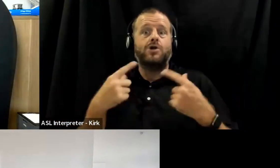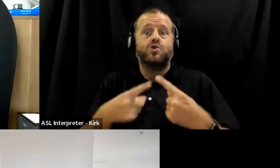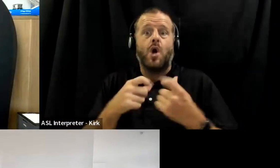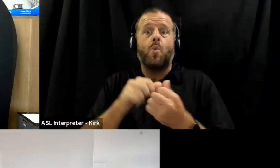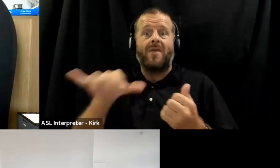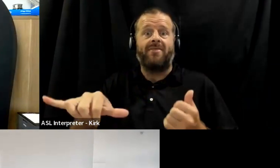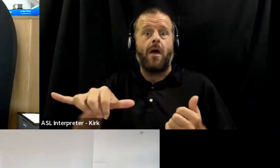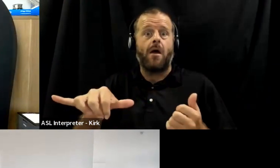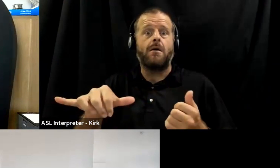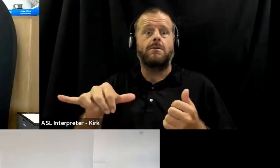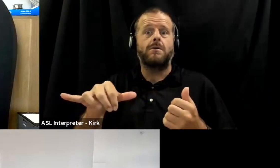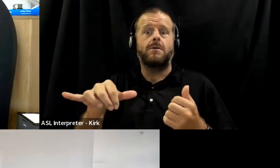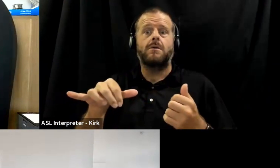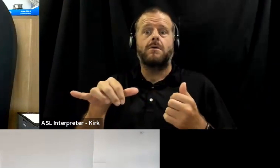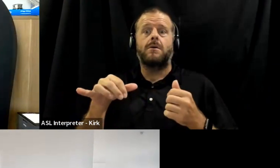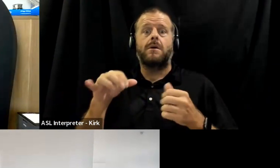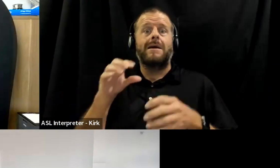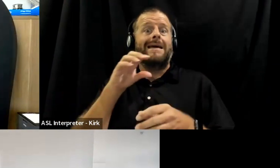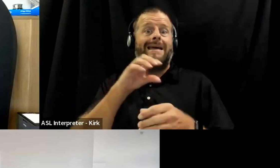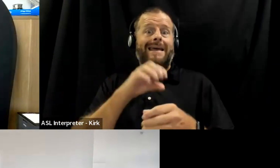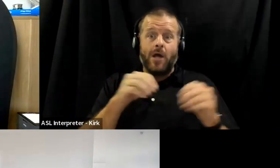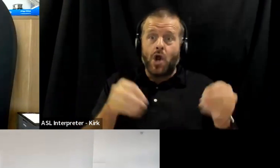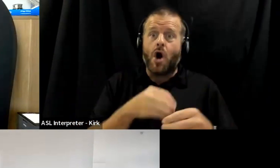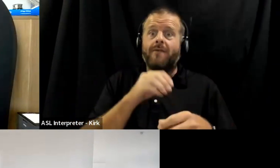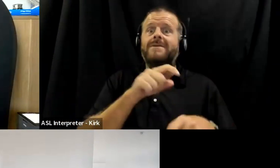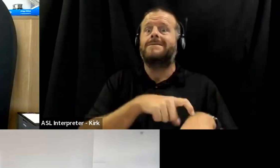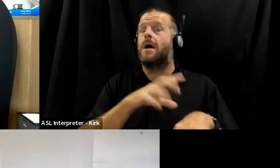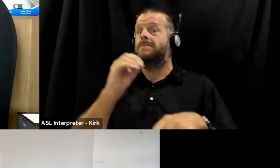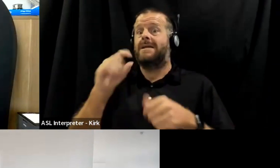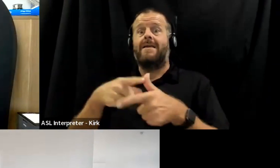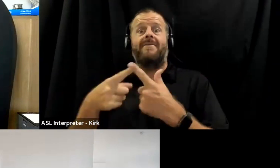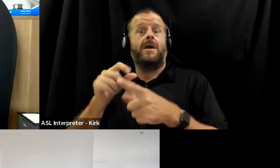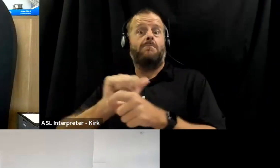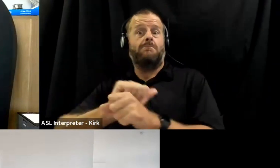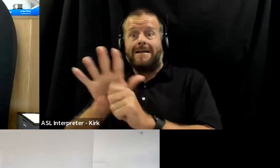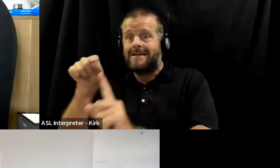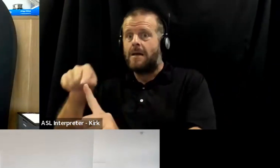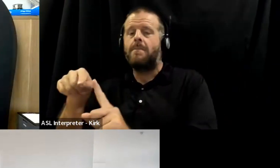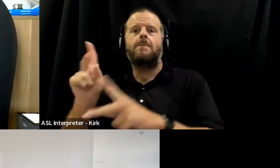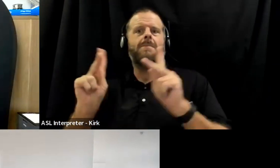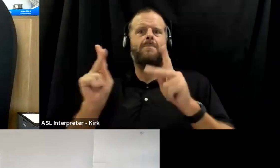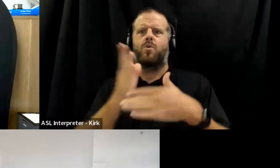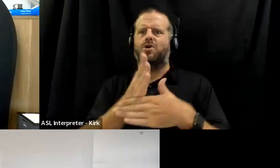during the in office times and then during the pandemic when people were sharing their screens as opposed to being in the same